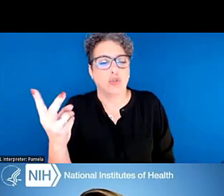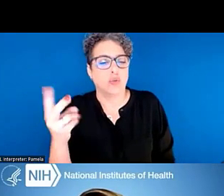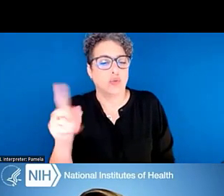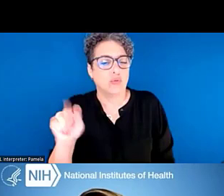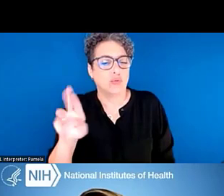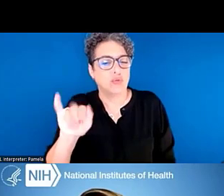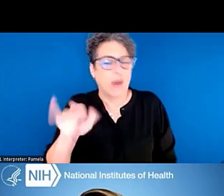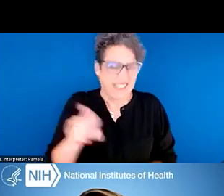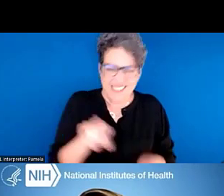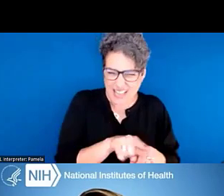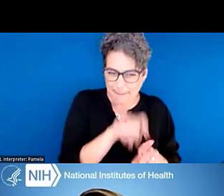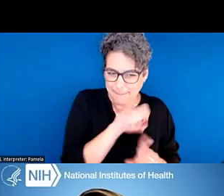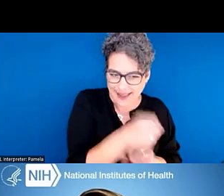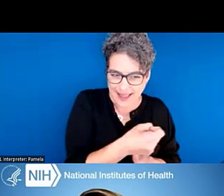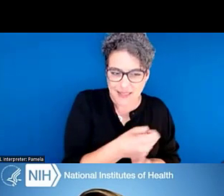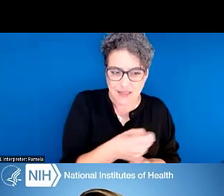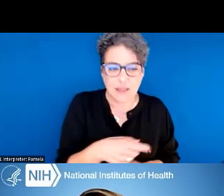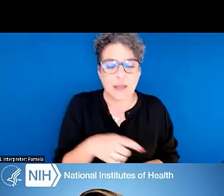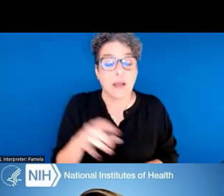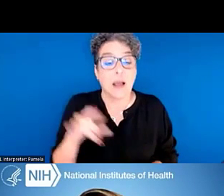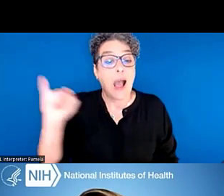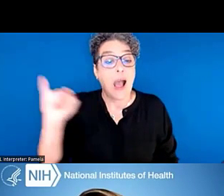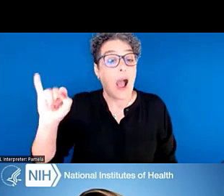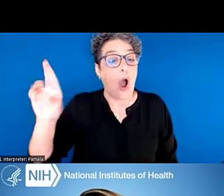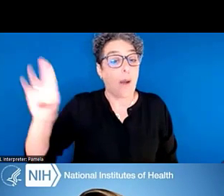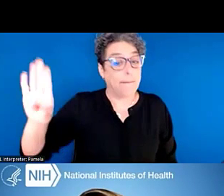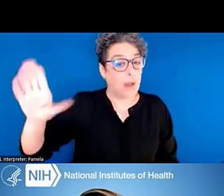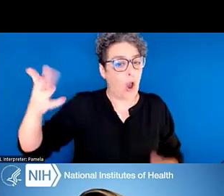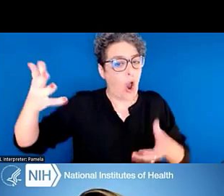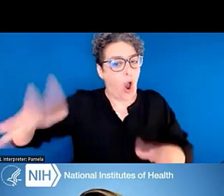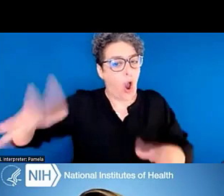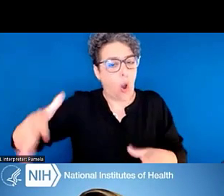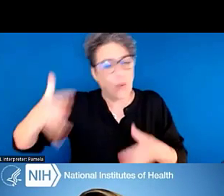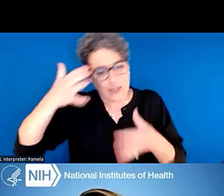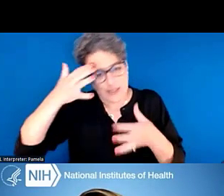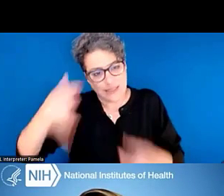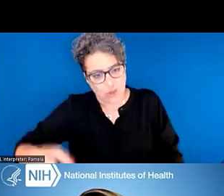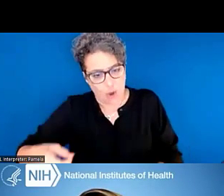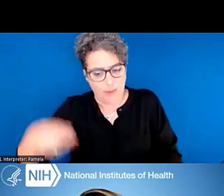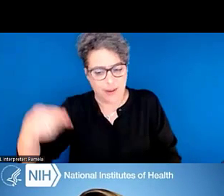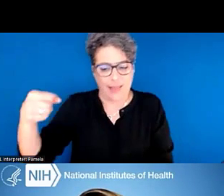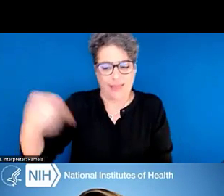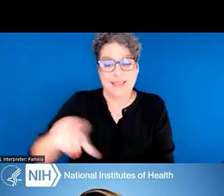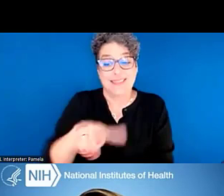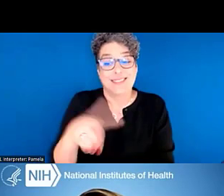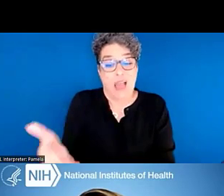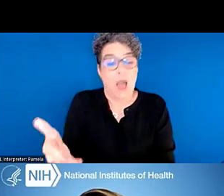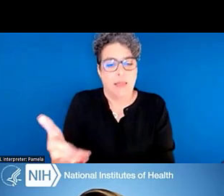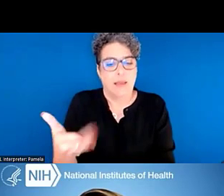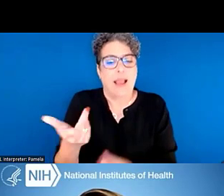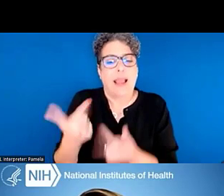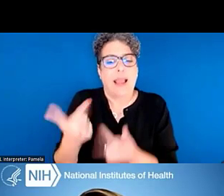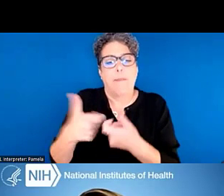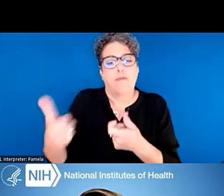So IRB has determined that the death was the result of the trial and that it should be put on hold.